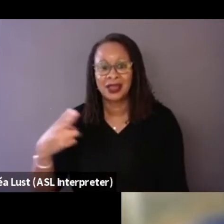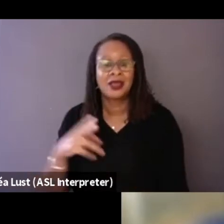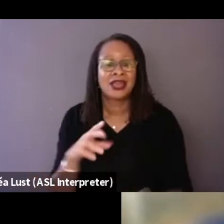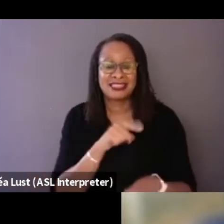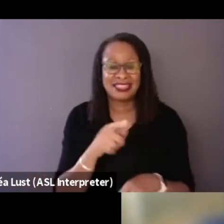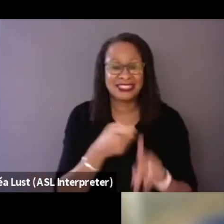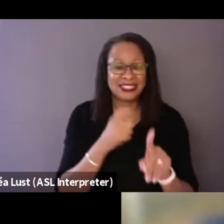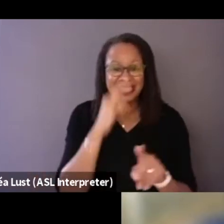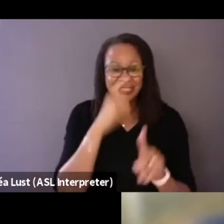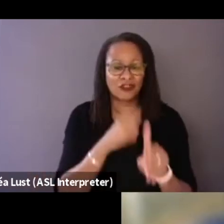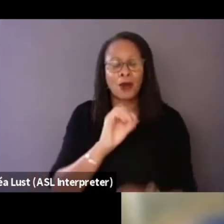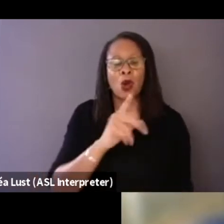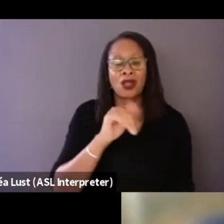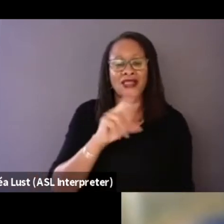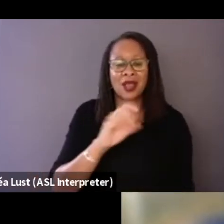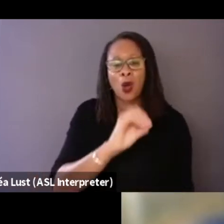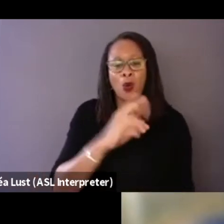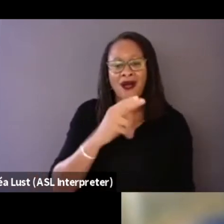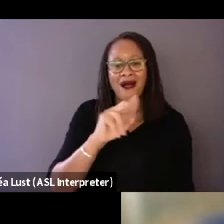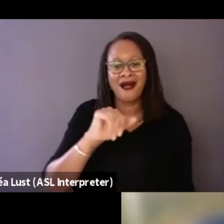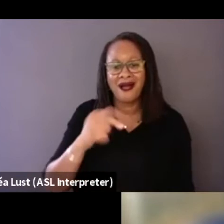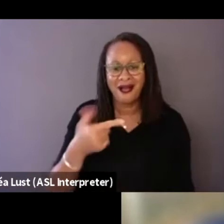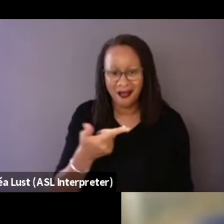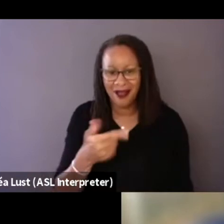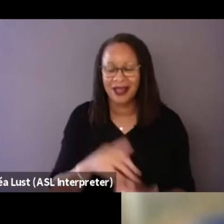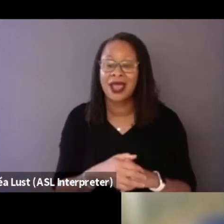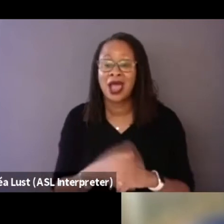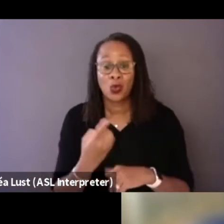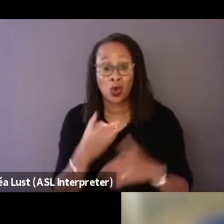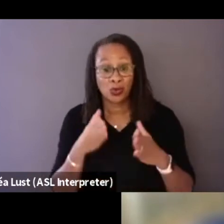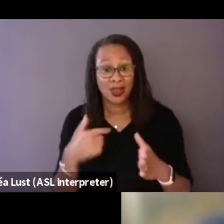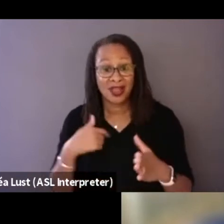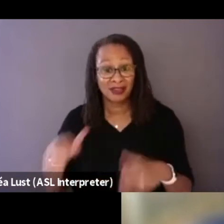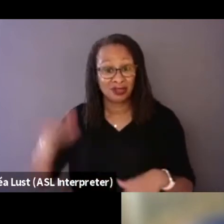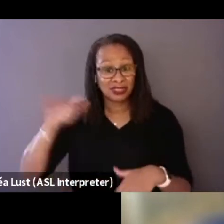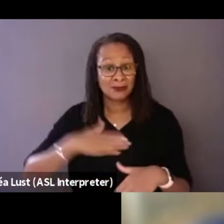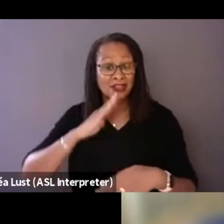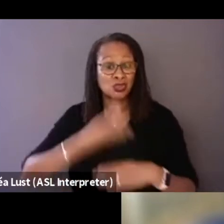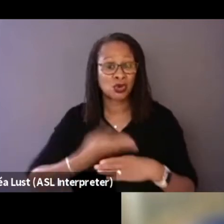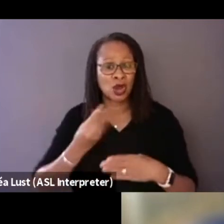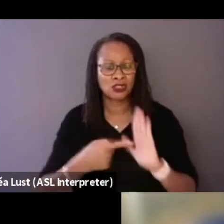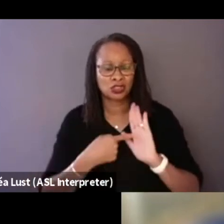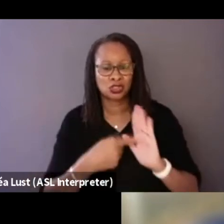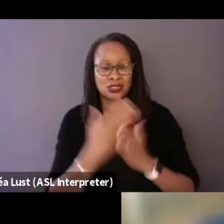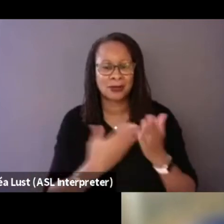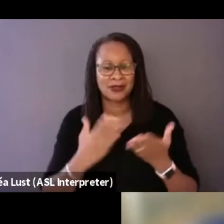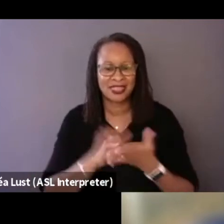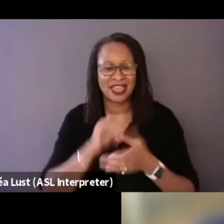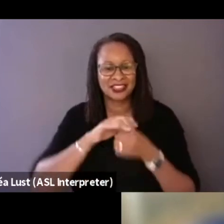And raising her- and in some ways I wanted to try to reflect some of that tension that I always felt